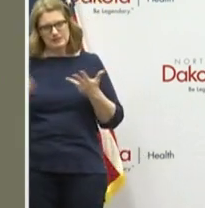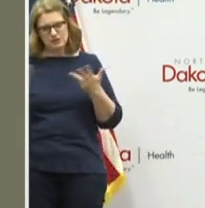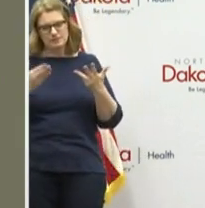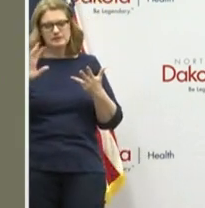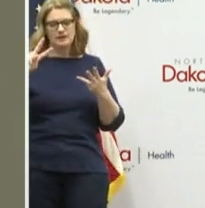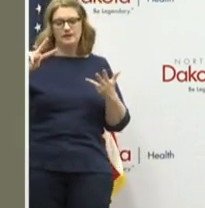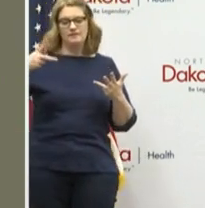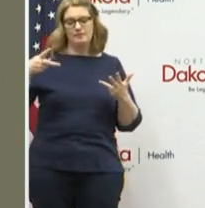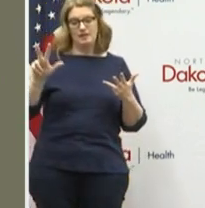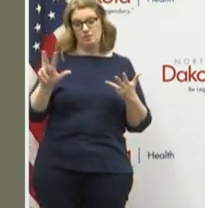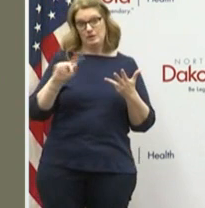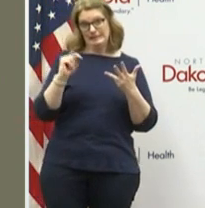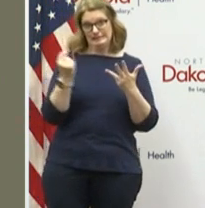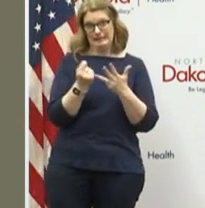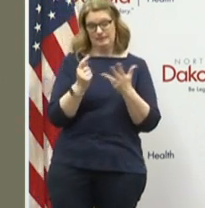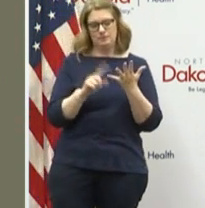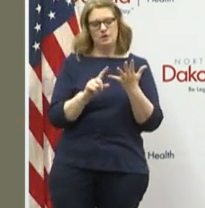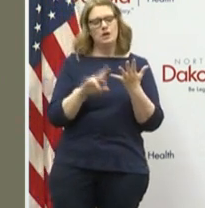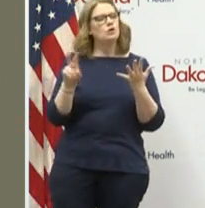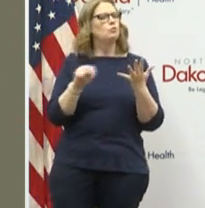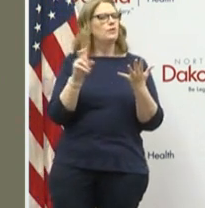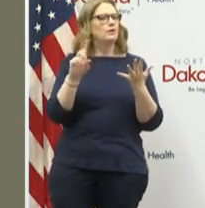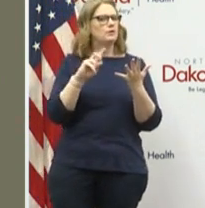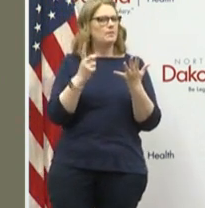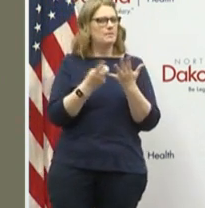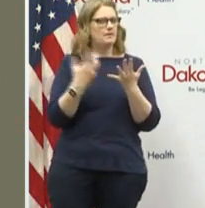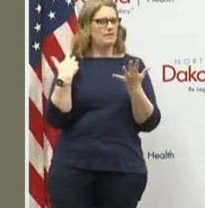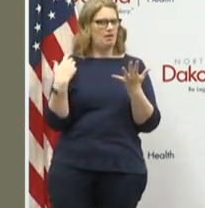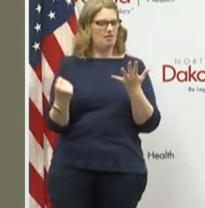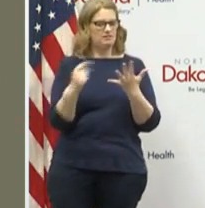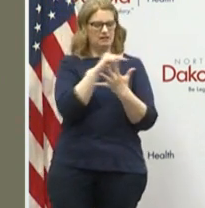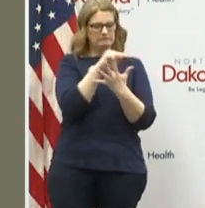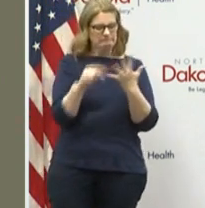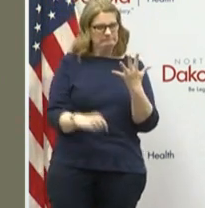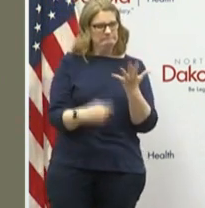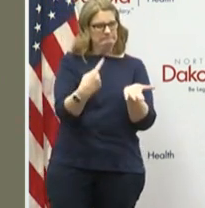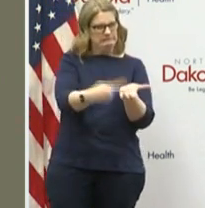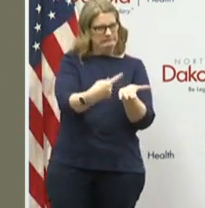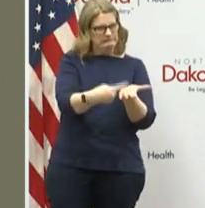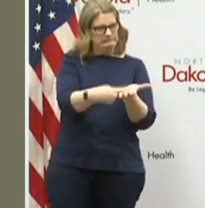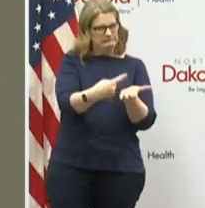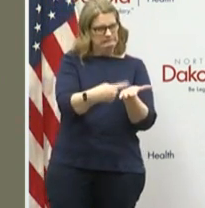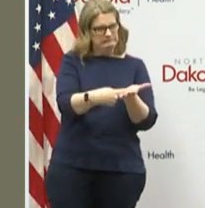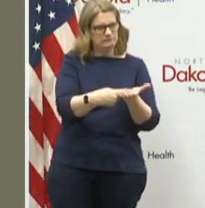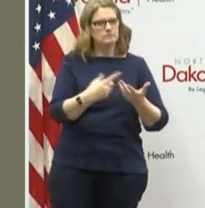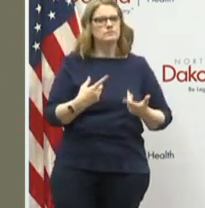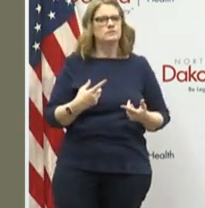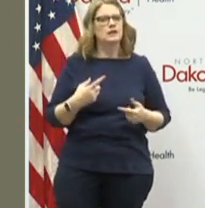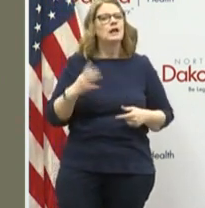[INDISCERNABLE] THE LONG-TERM CARE ASSOCIATION, LEGISLATORS, THE NORTH DAKOTA DEPARTMENT OF